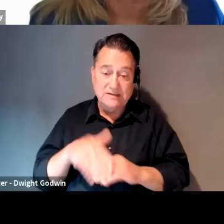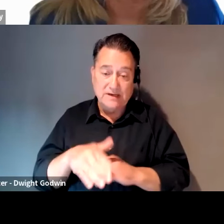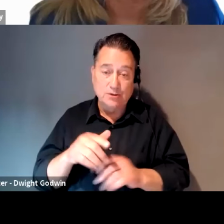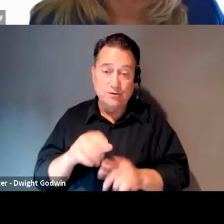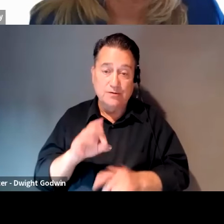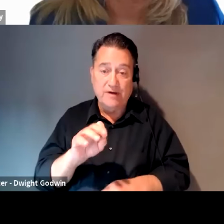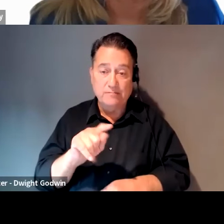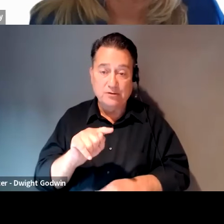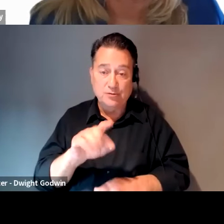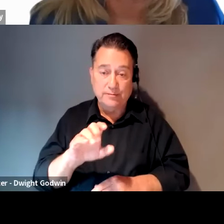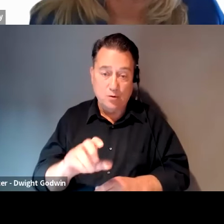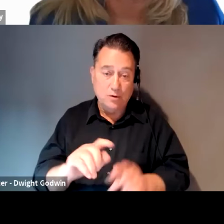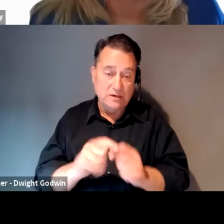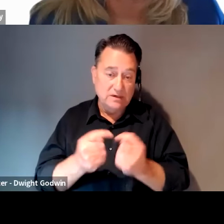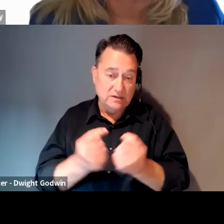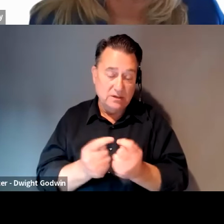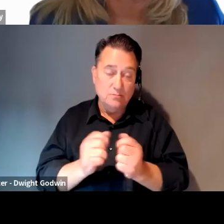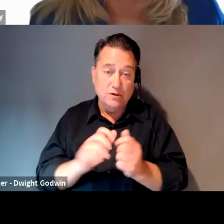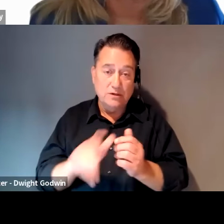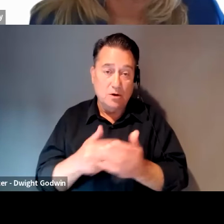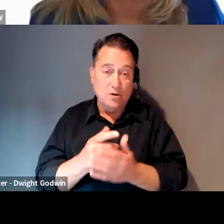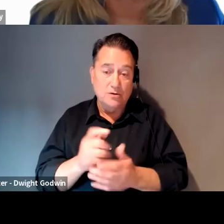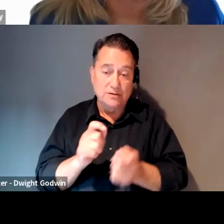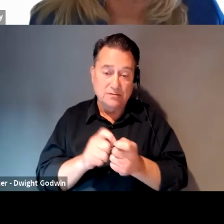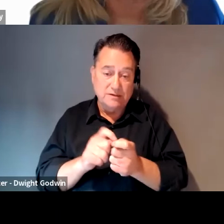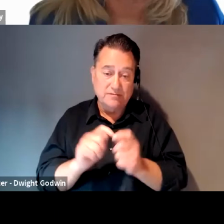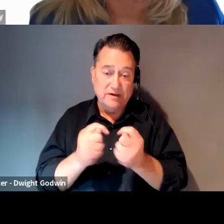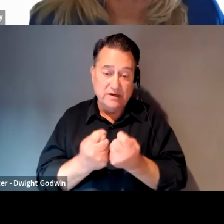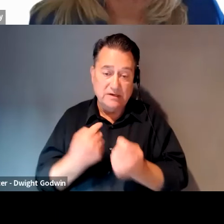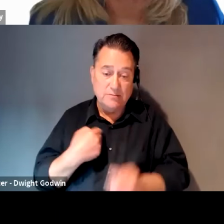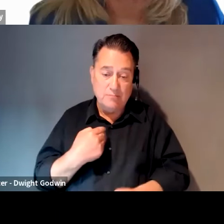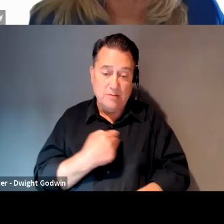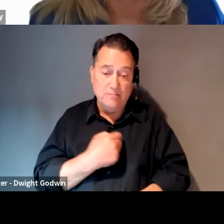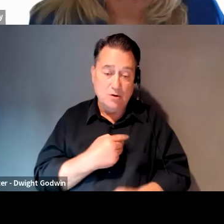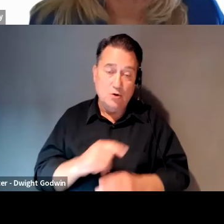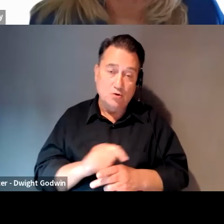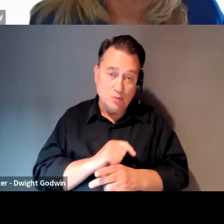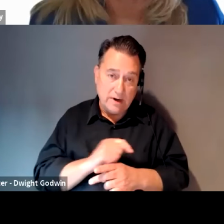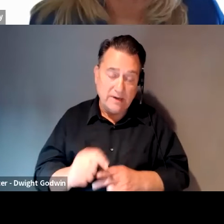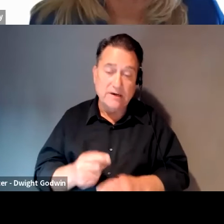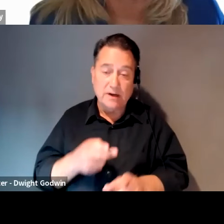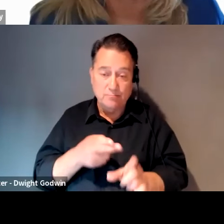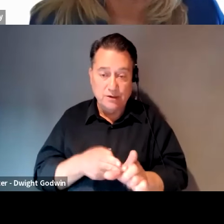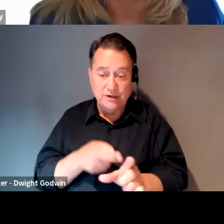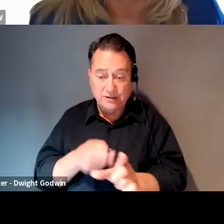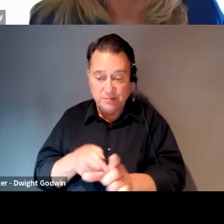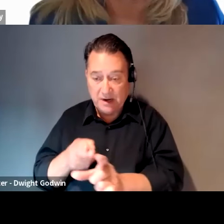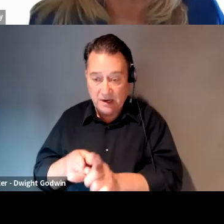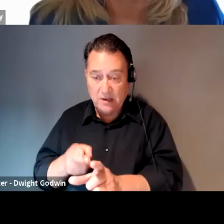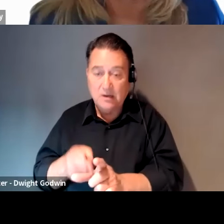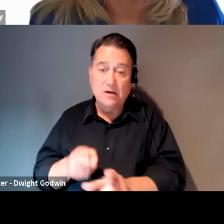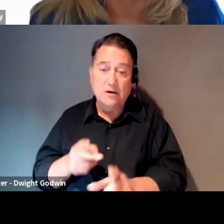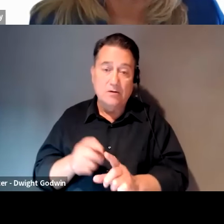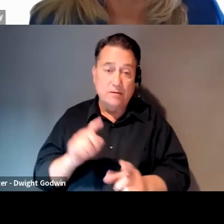with all of the specific team members trained and participating. So from then first appearance on,